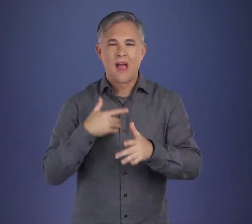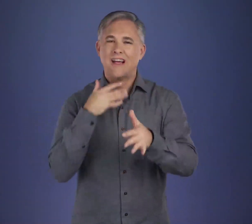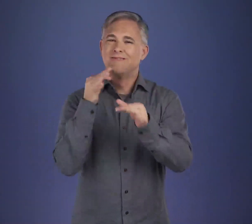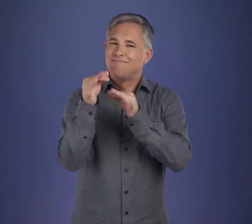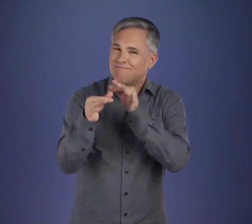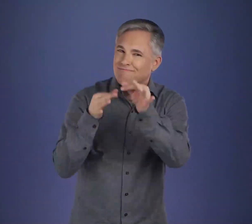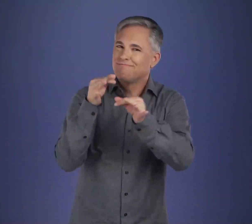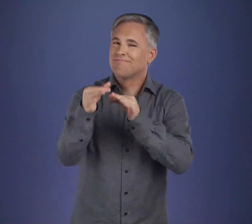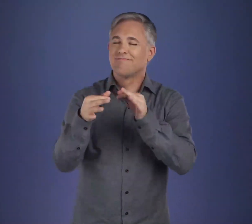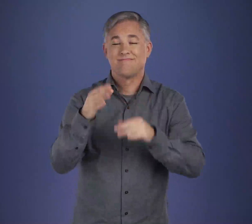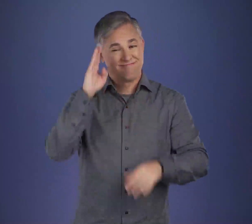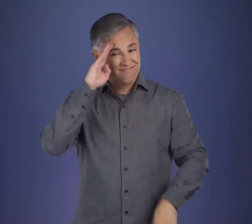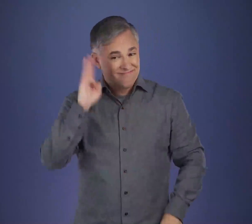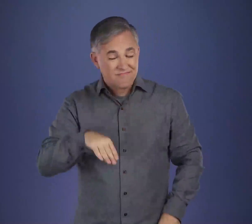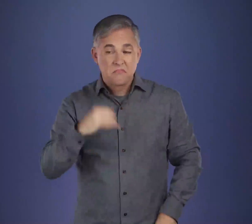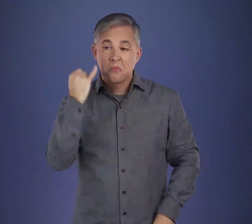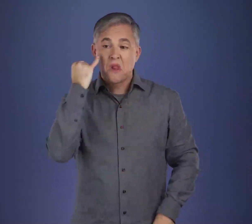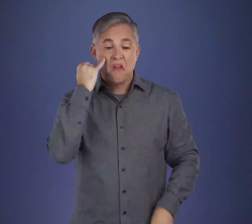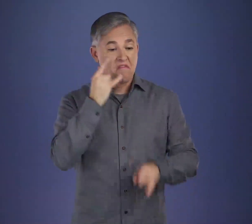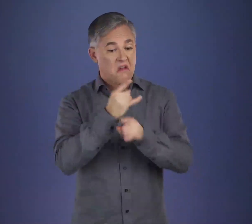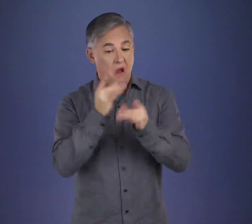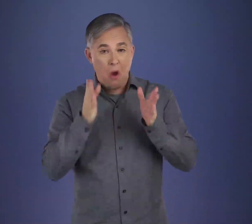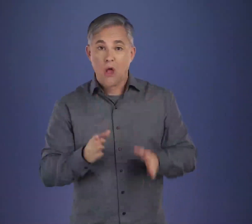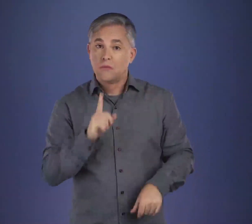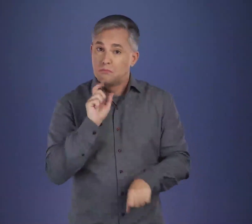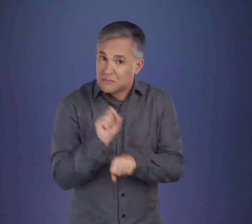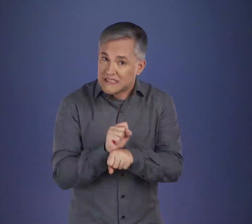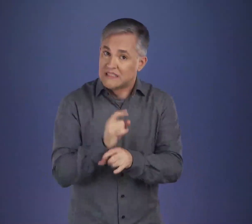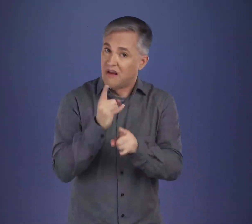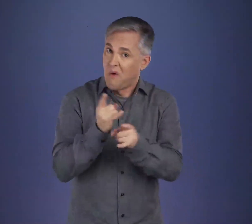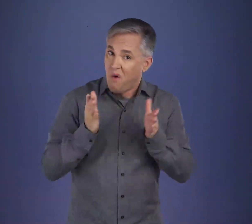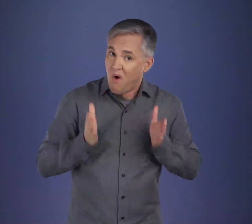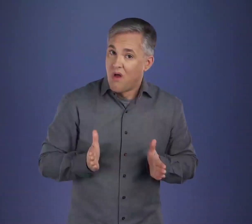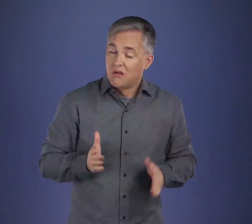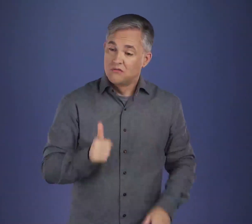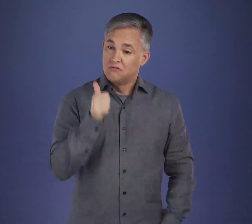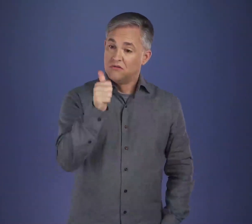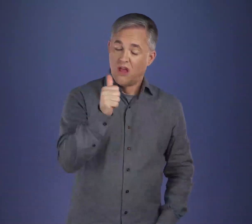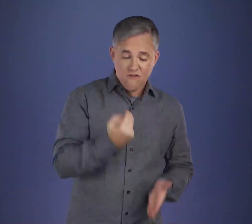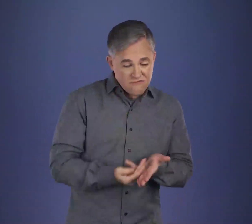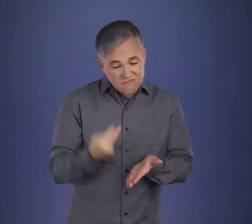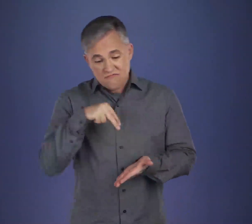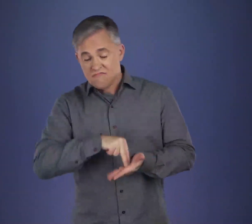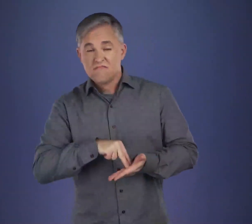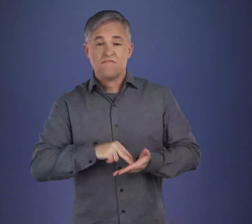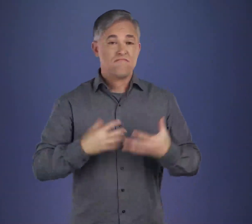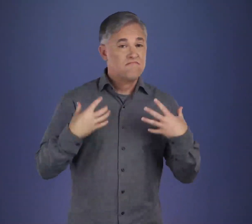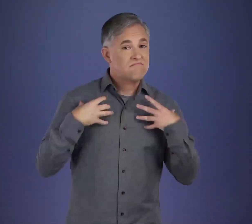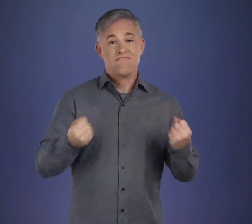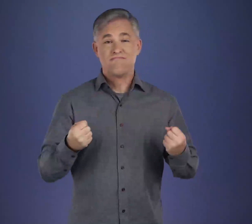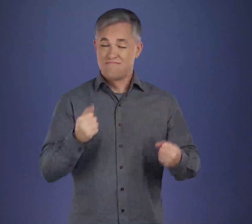could ever get well on their own steam, but that in our groups we could do together